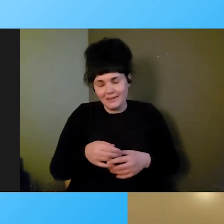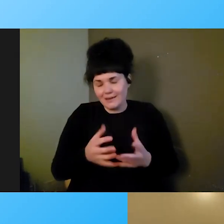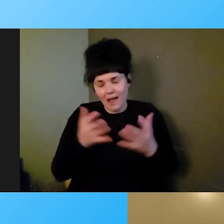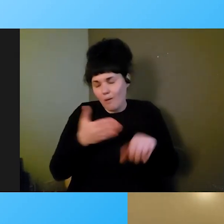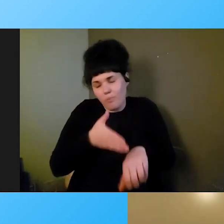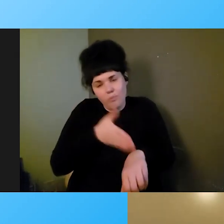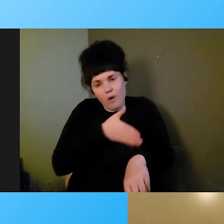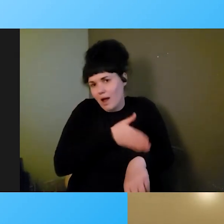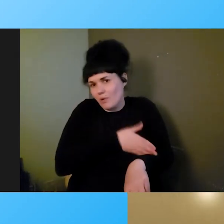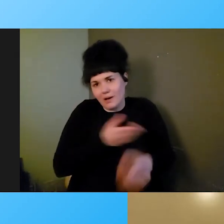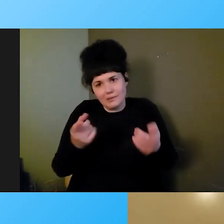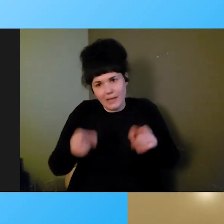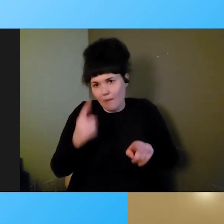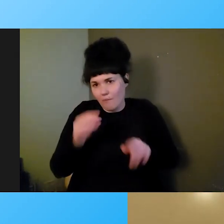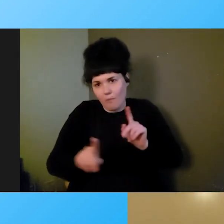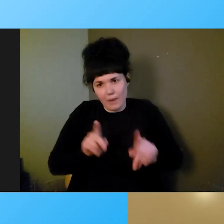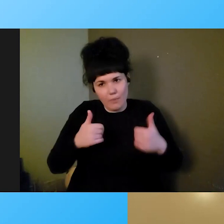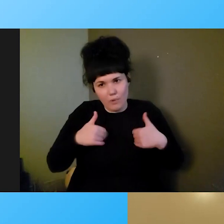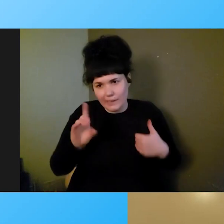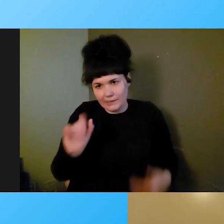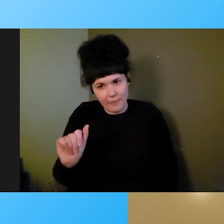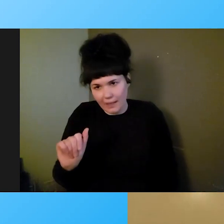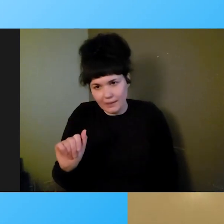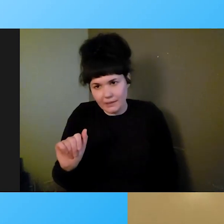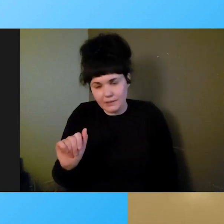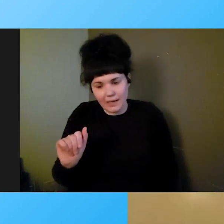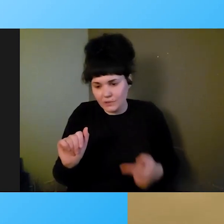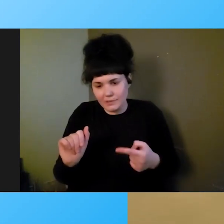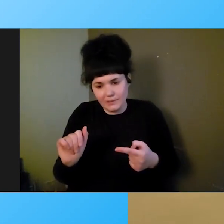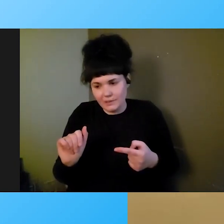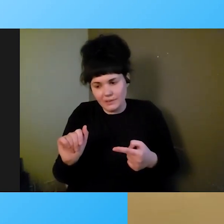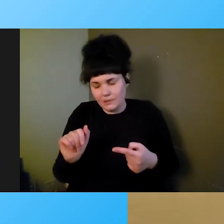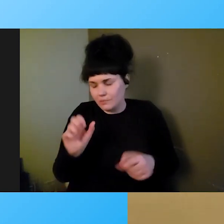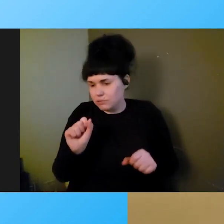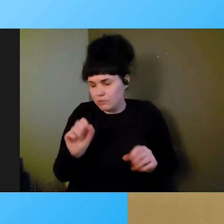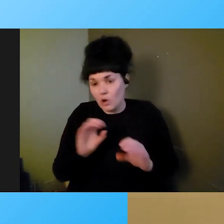for people with disabilities there is no doubt but that in